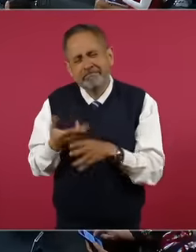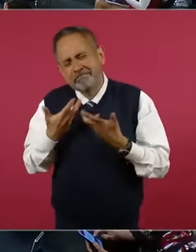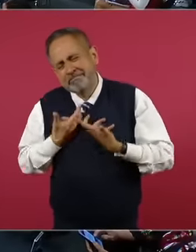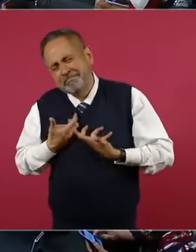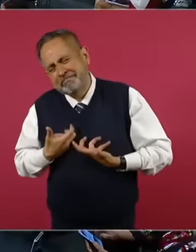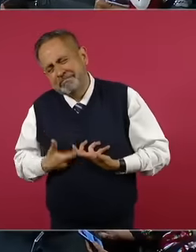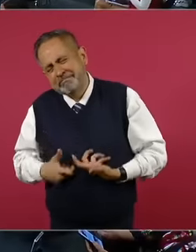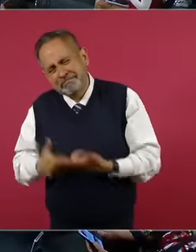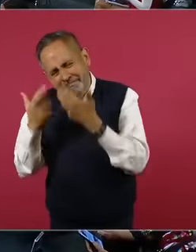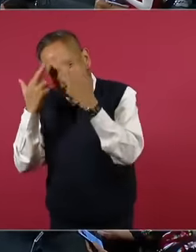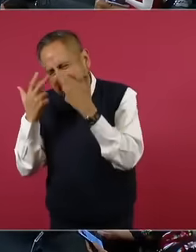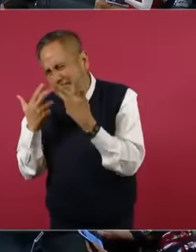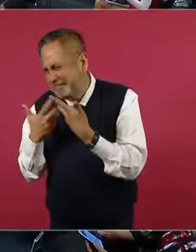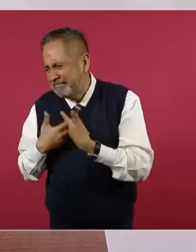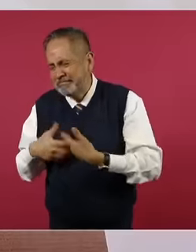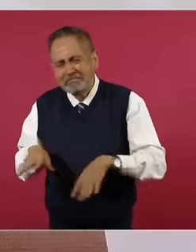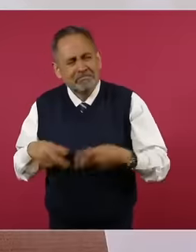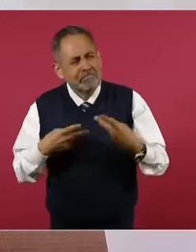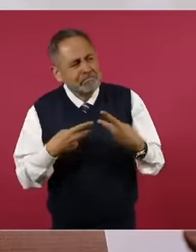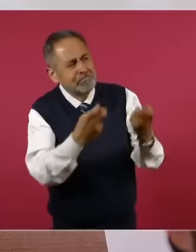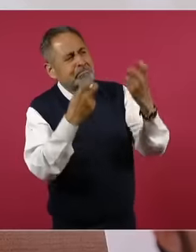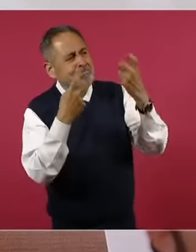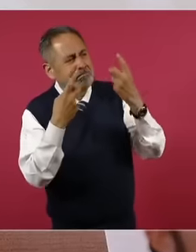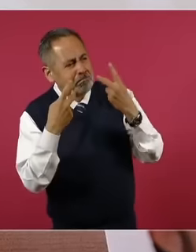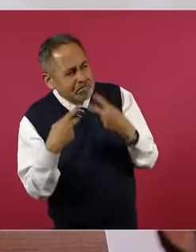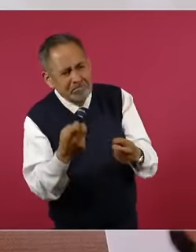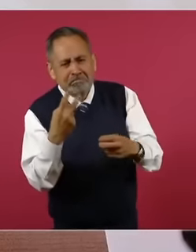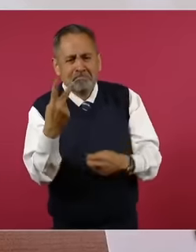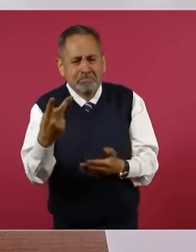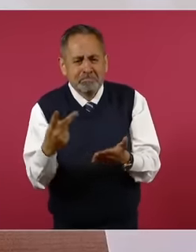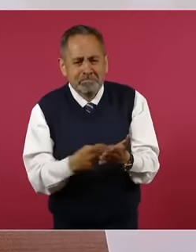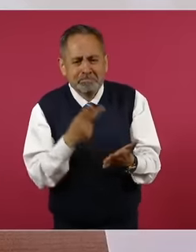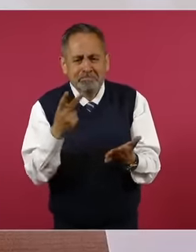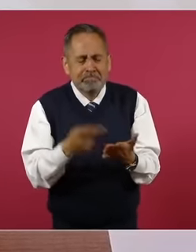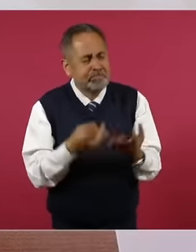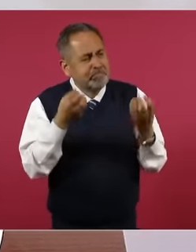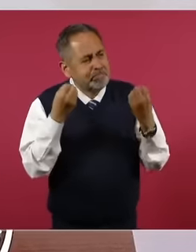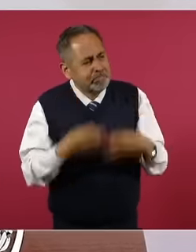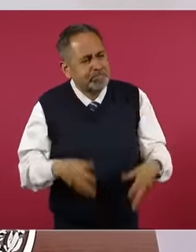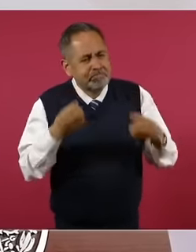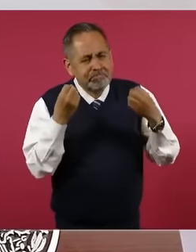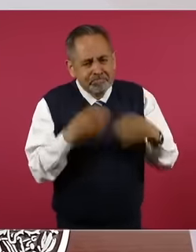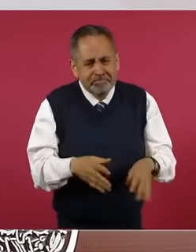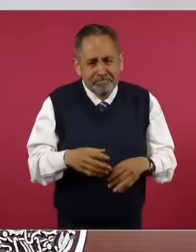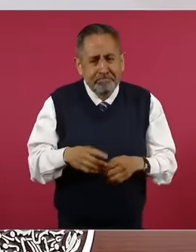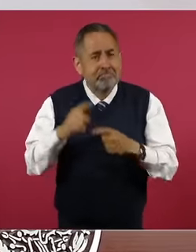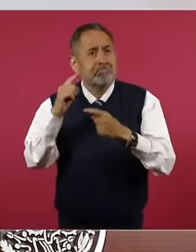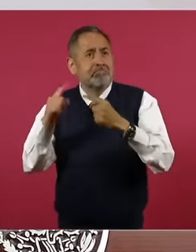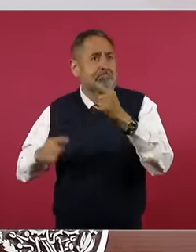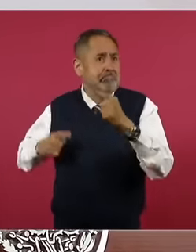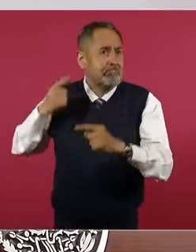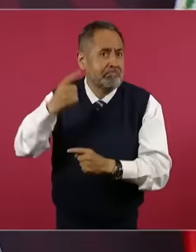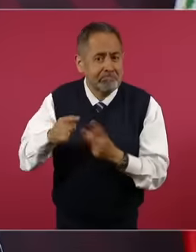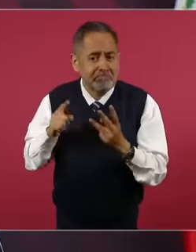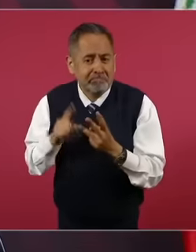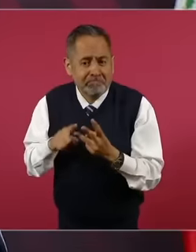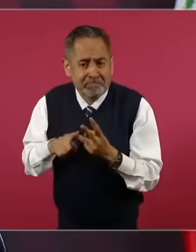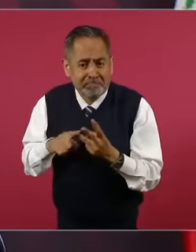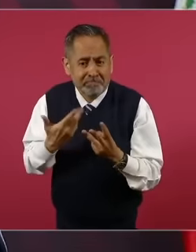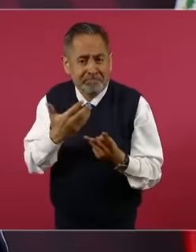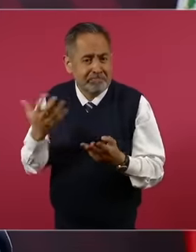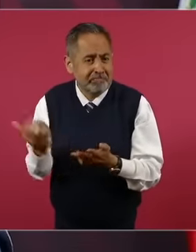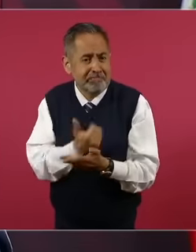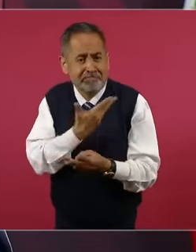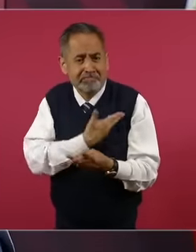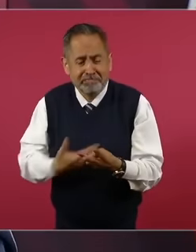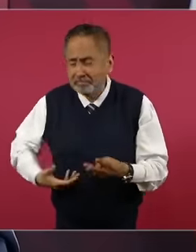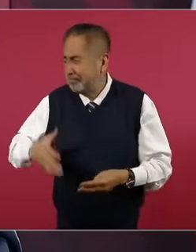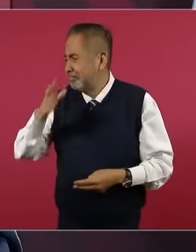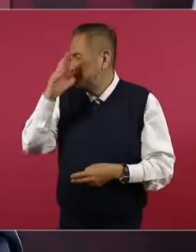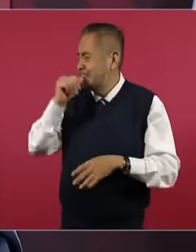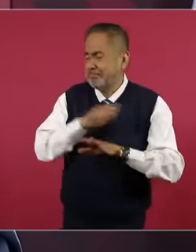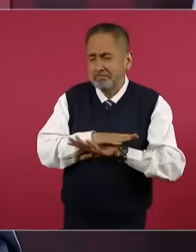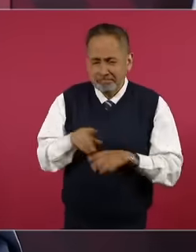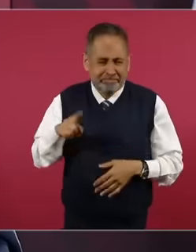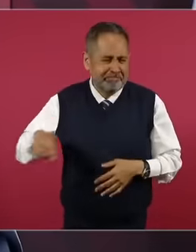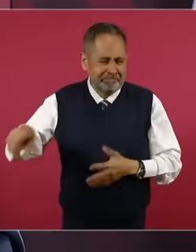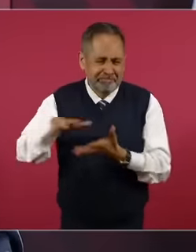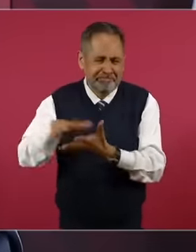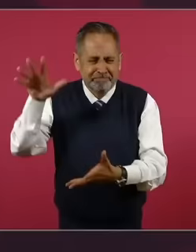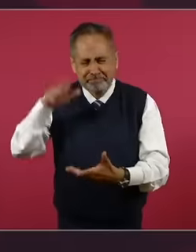very demoralized, almost all of them. saying it won't be possible like this it won't be possible eh the cards are